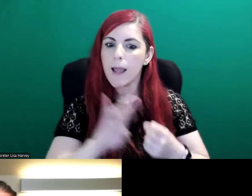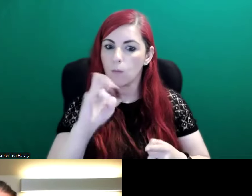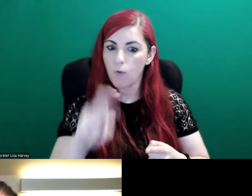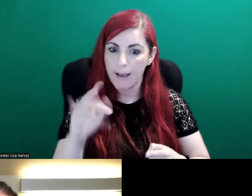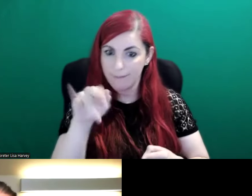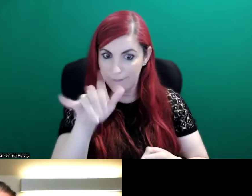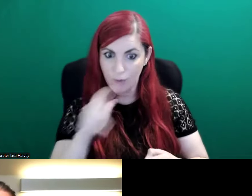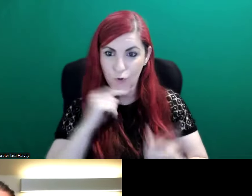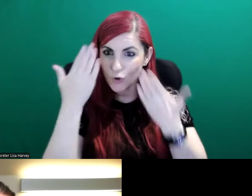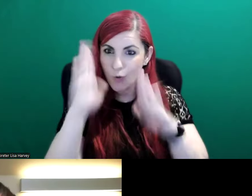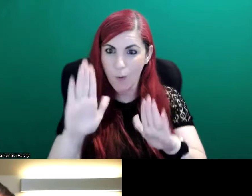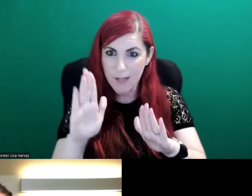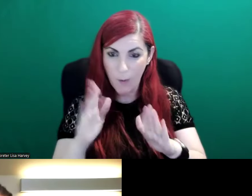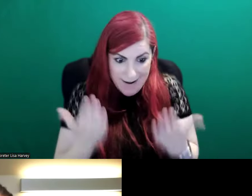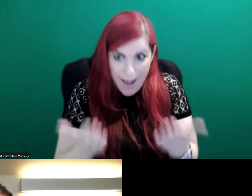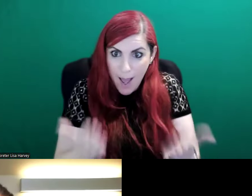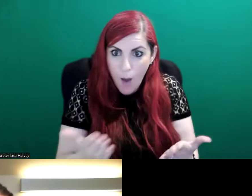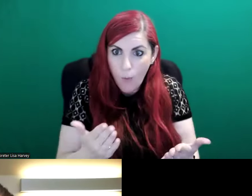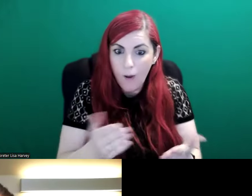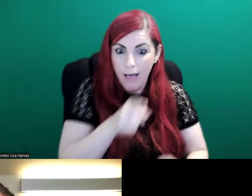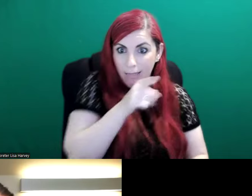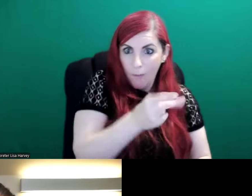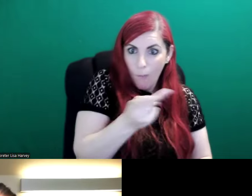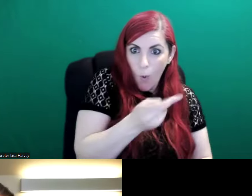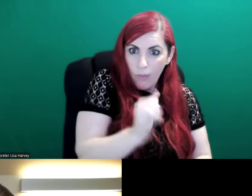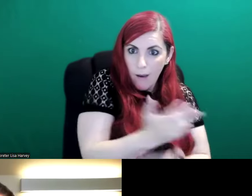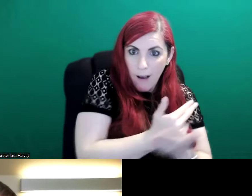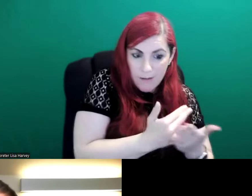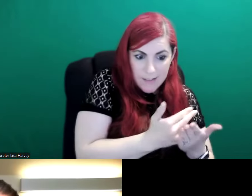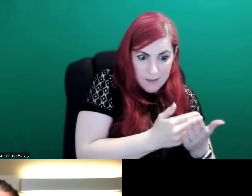work of Jellett and Hone is having an influence on artists. And they're hugely